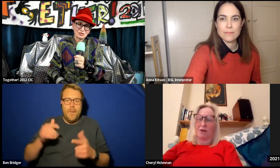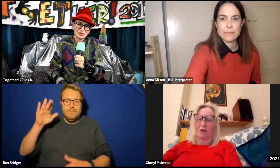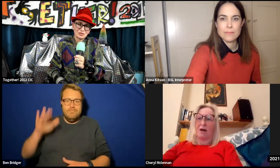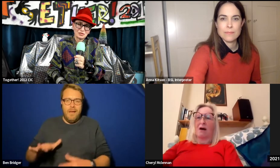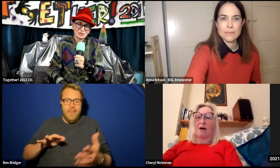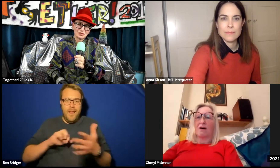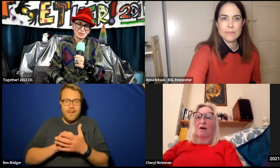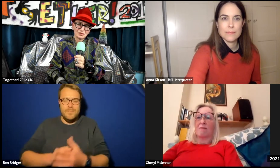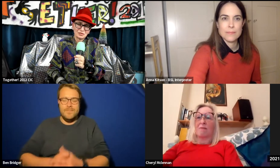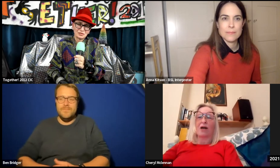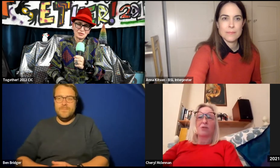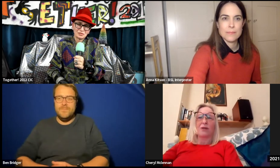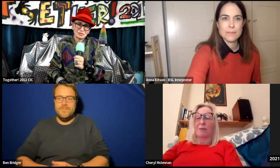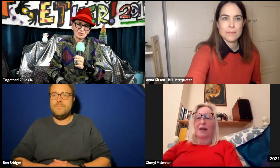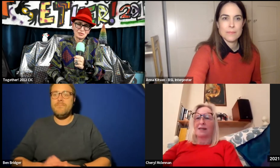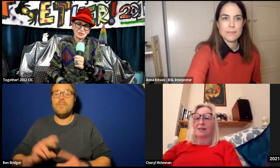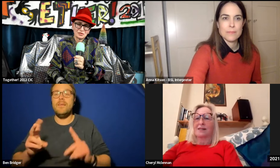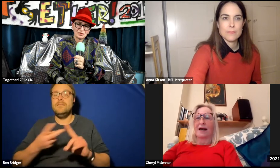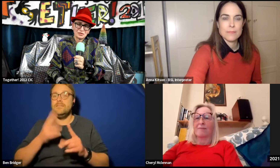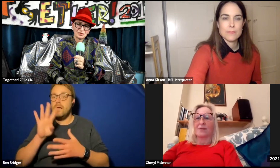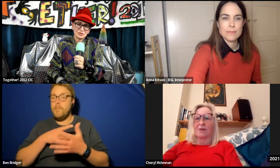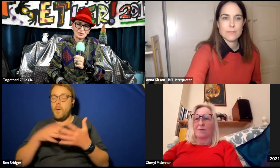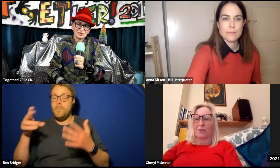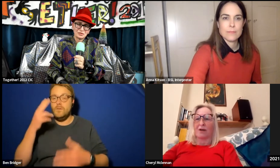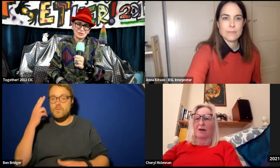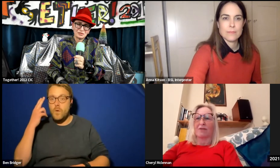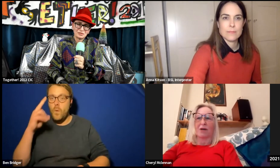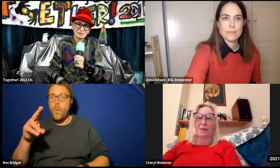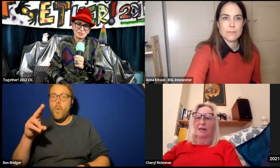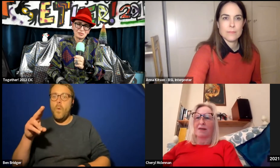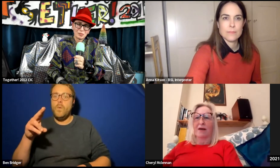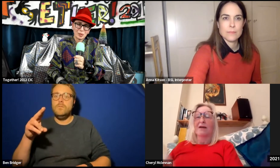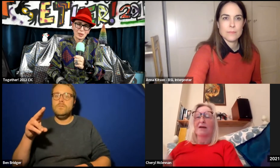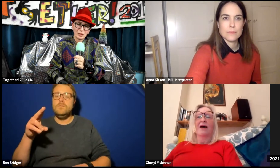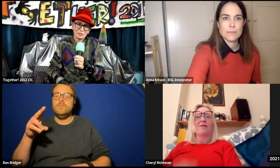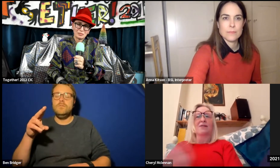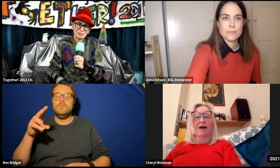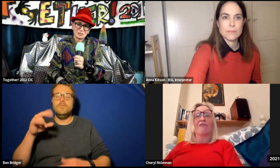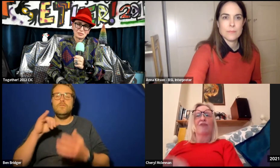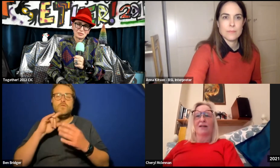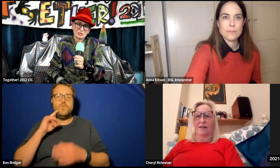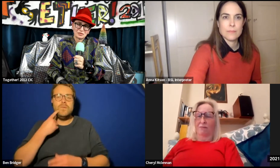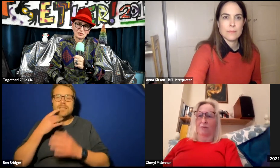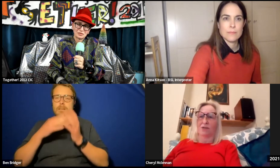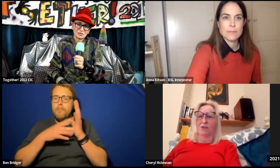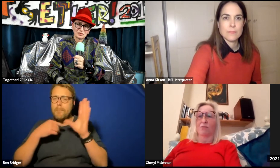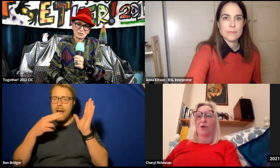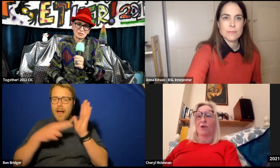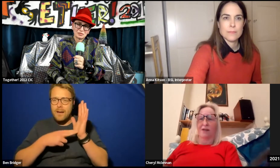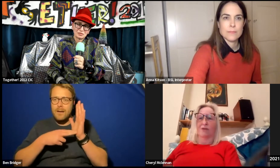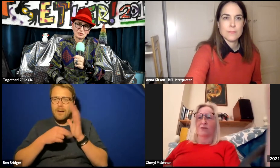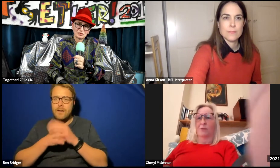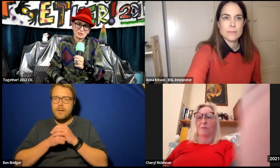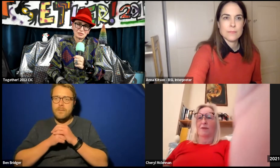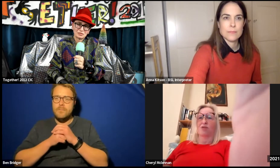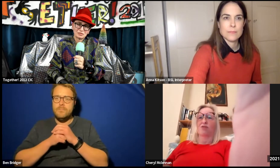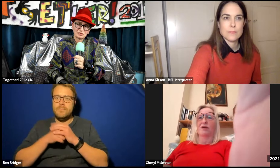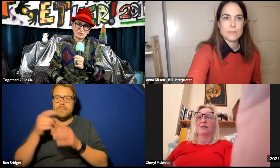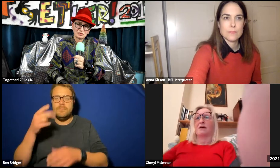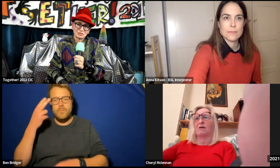have a cup of tea there, there was a guy there sweeping